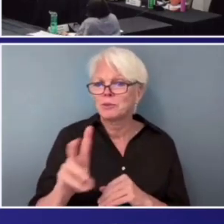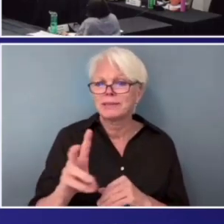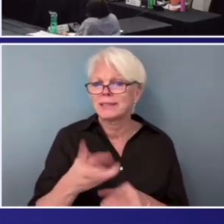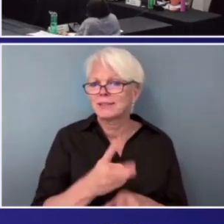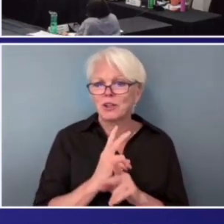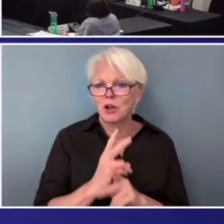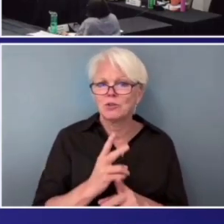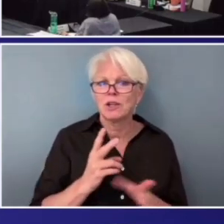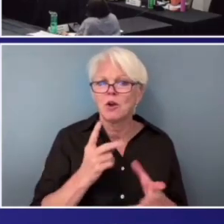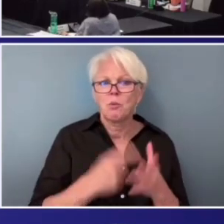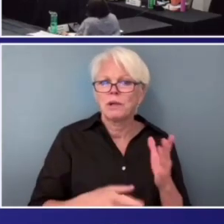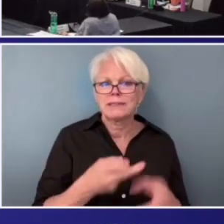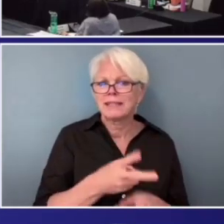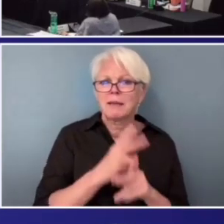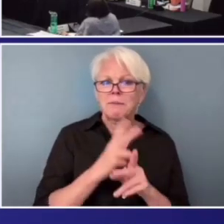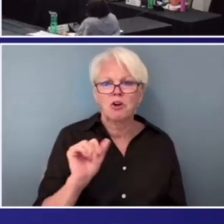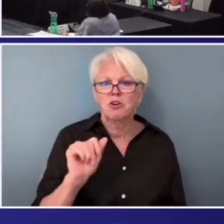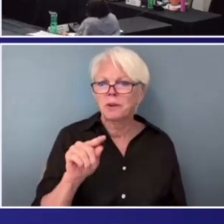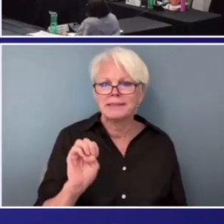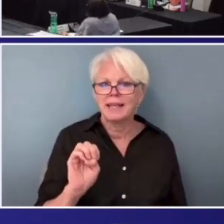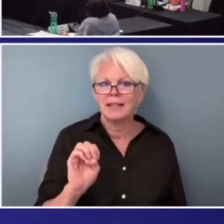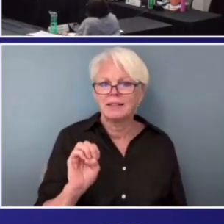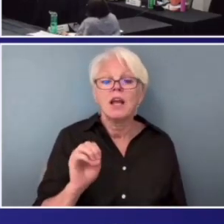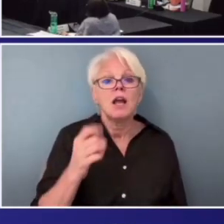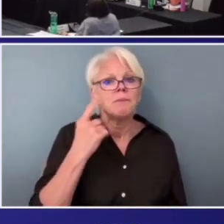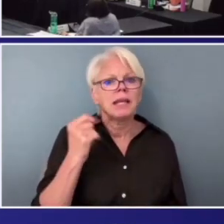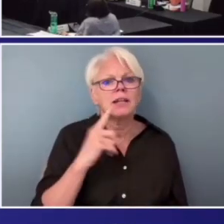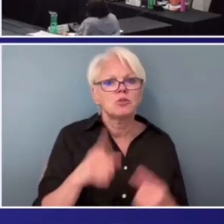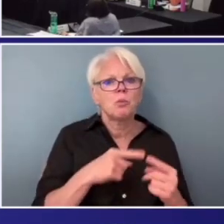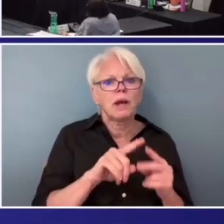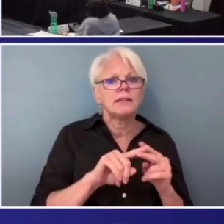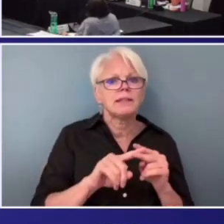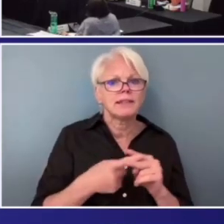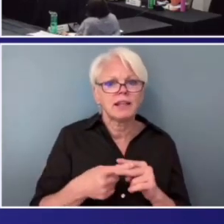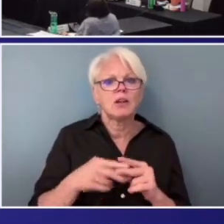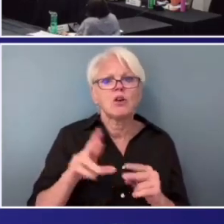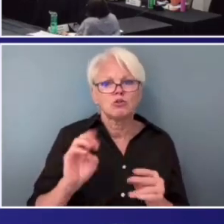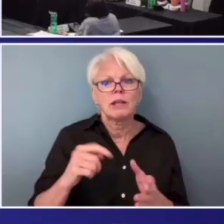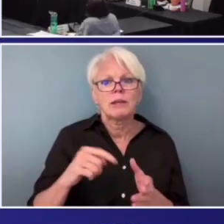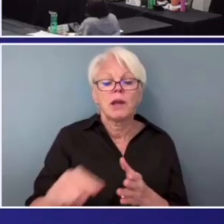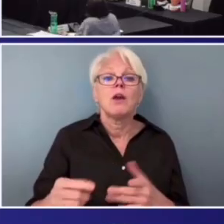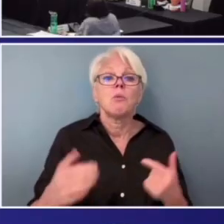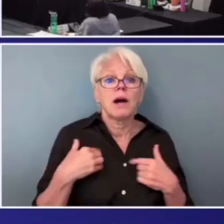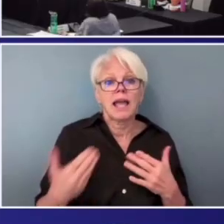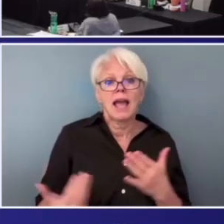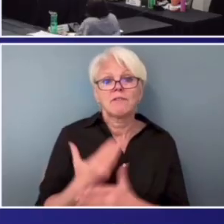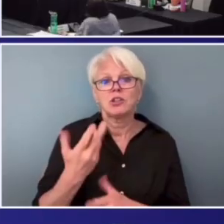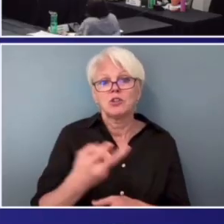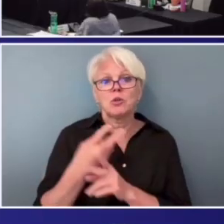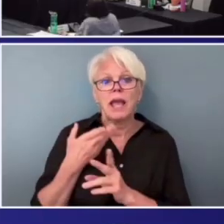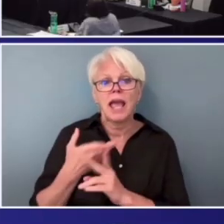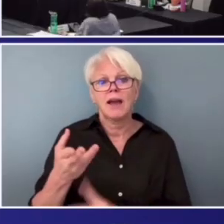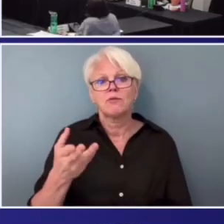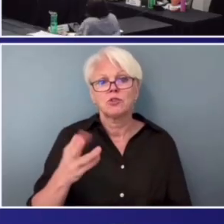date here? Because it's when do they enter repayment. So they have a new loan after July 1, Pre and post, yes.